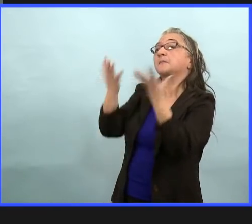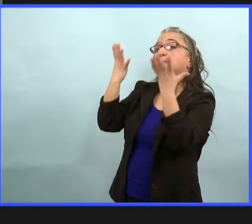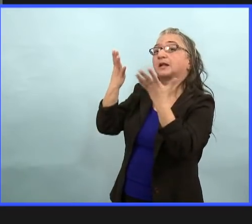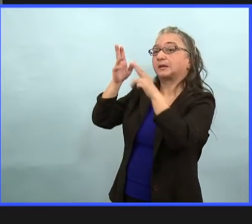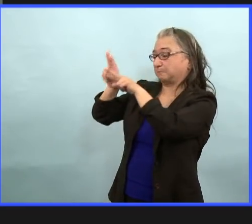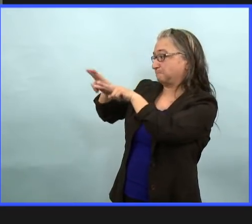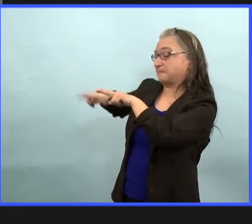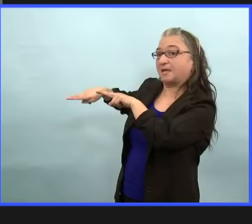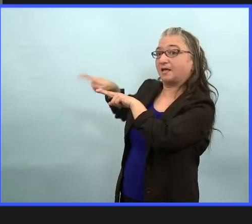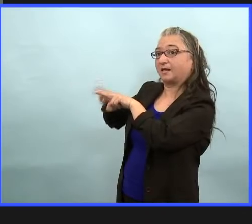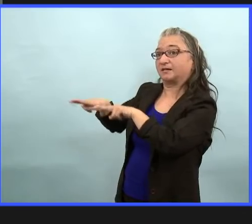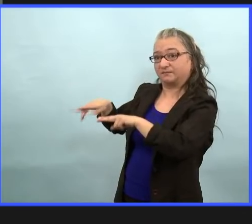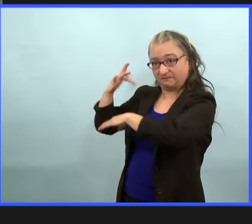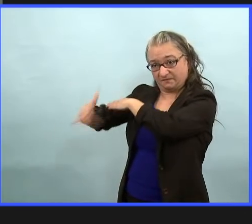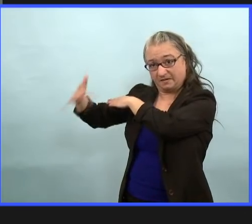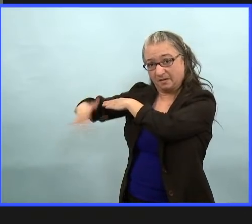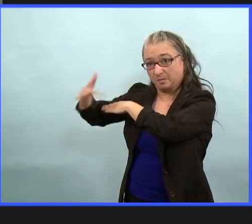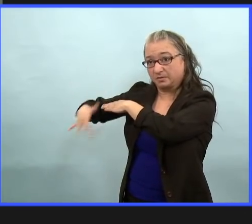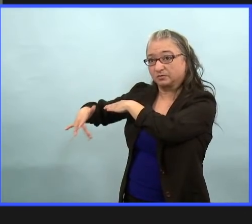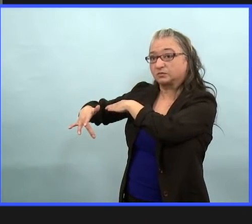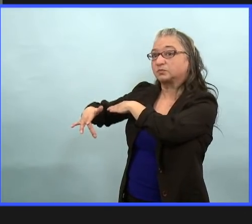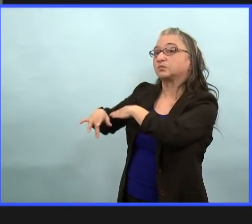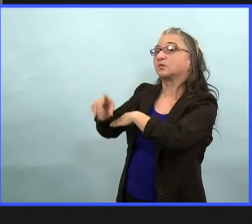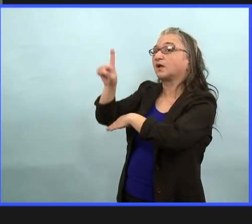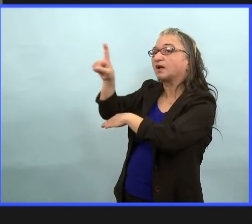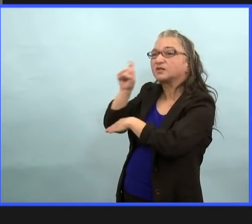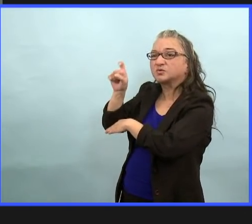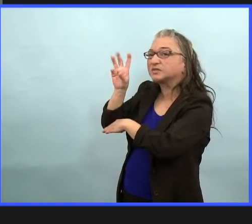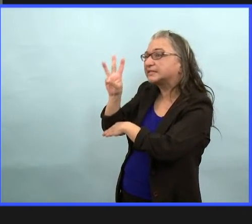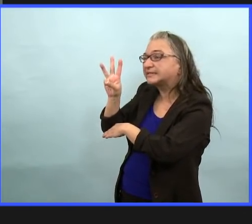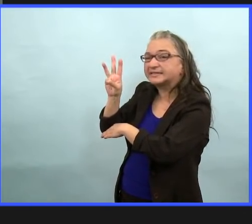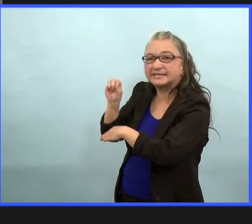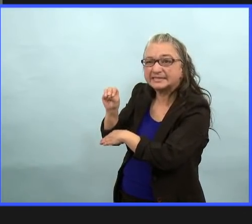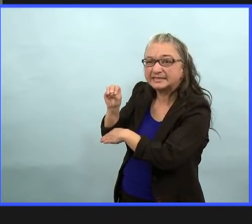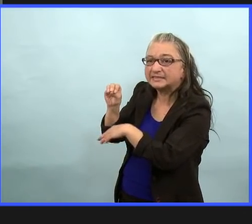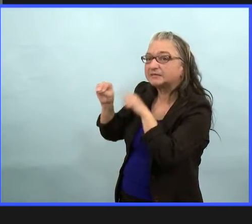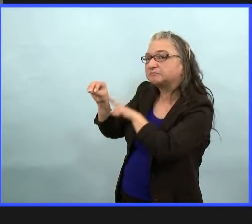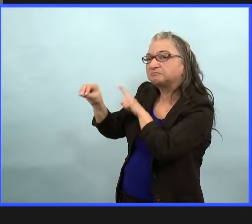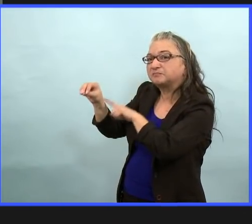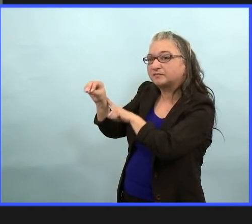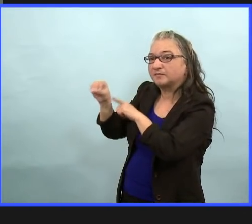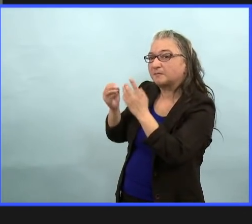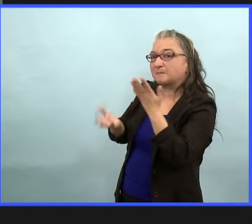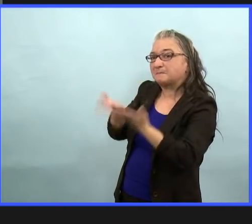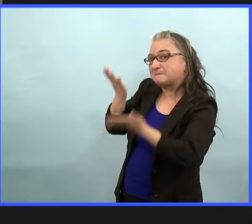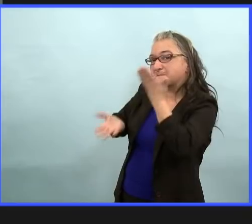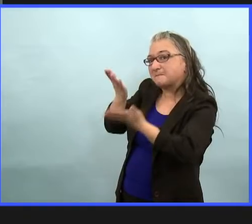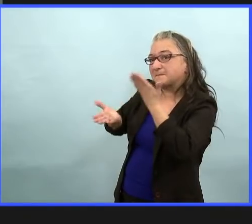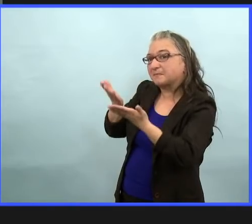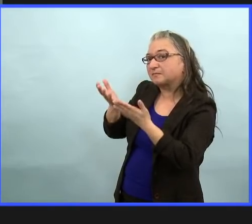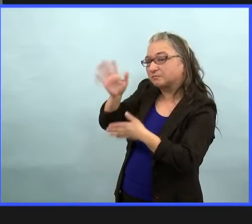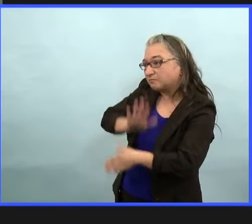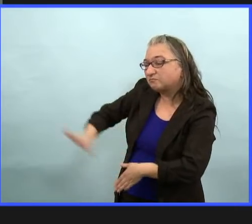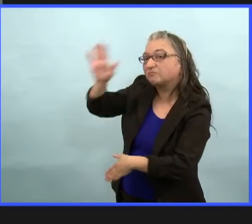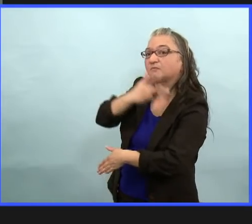beds available out of the 1500-ish provincially how much uh or how similar is that to the average